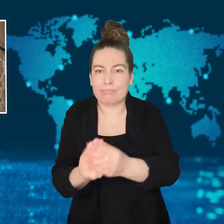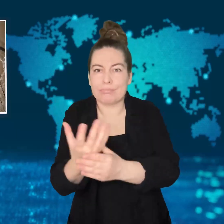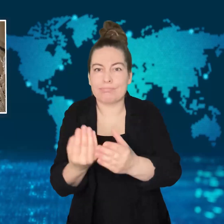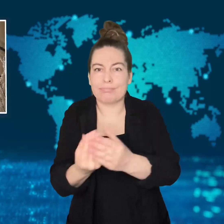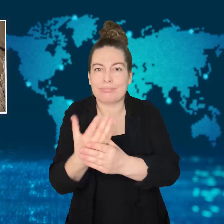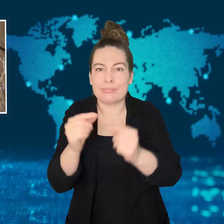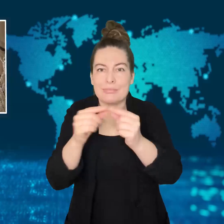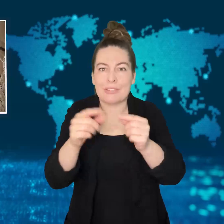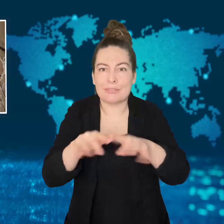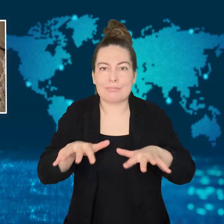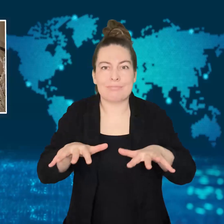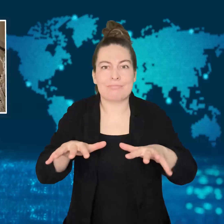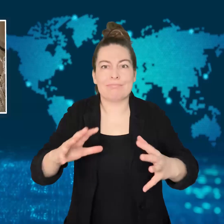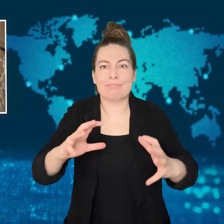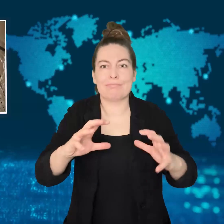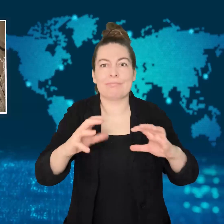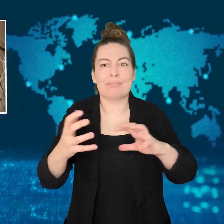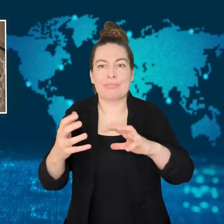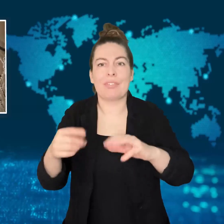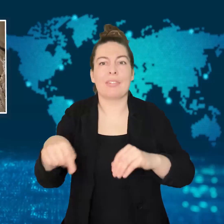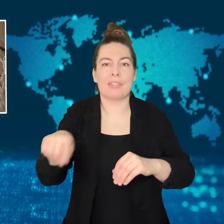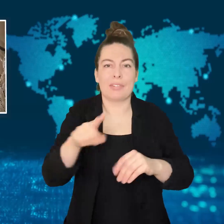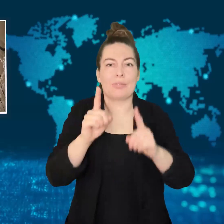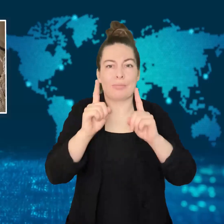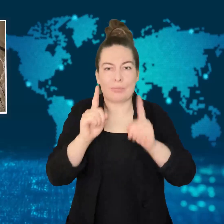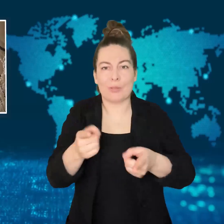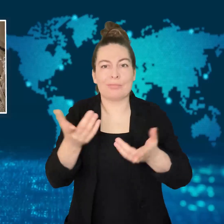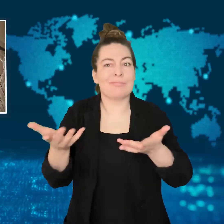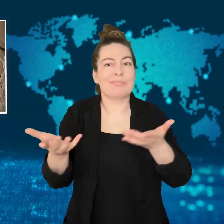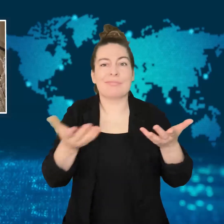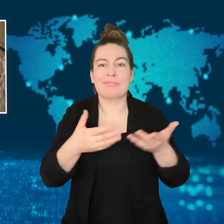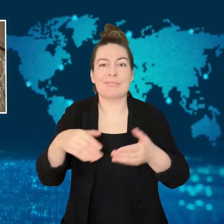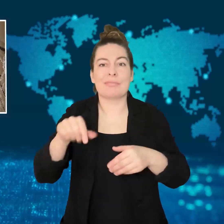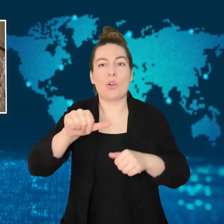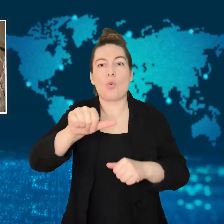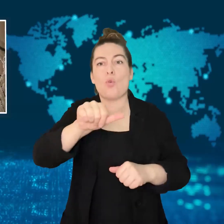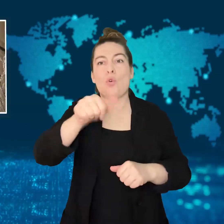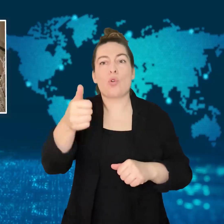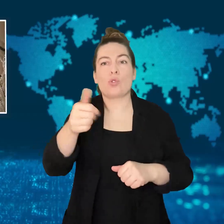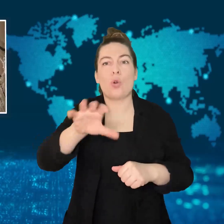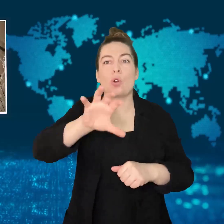The Japanese government released rice supplies in 1995,